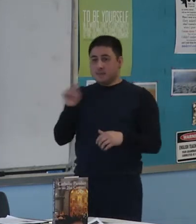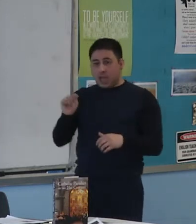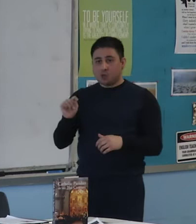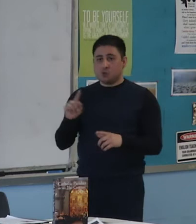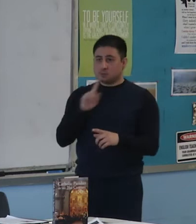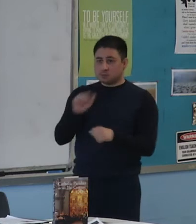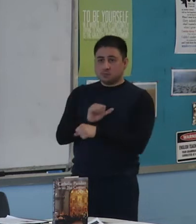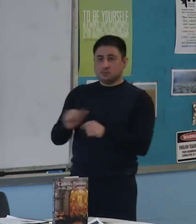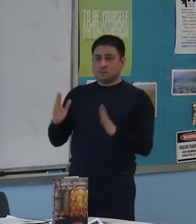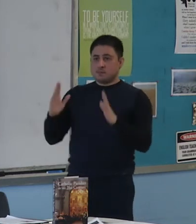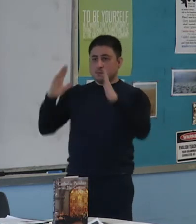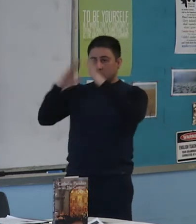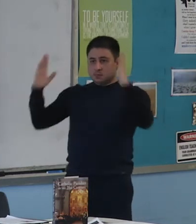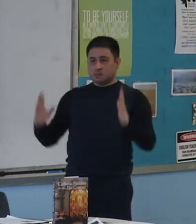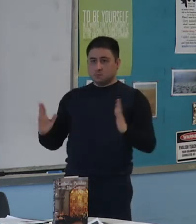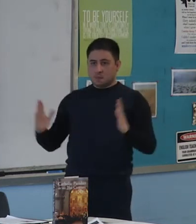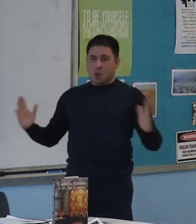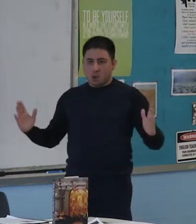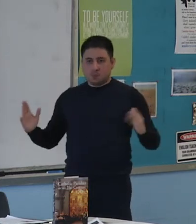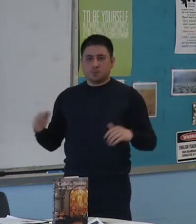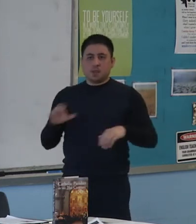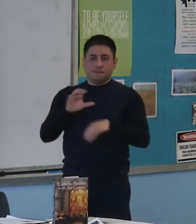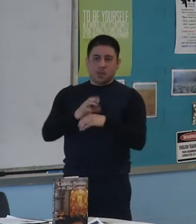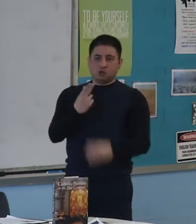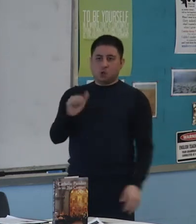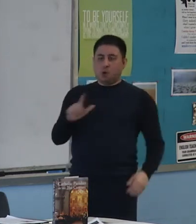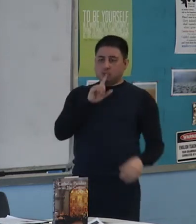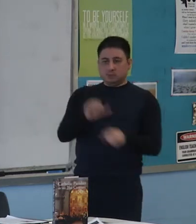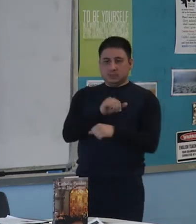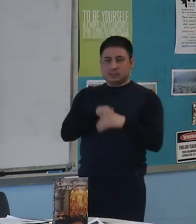accessible, is the parish hall accessible? So there's a litany